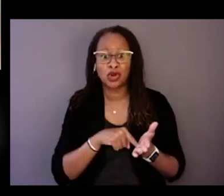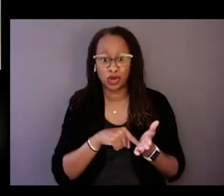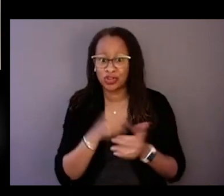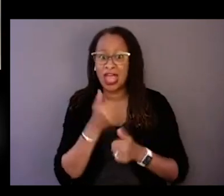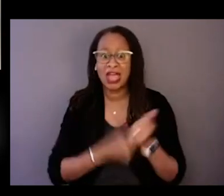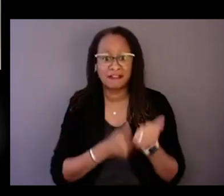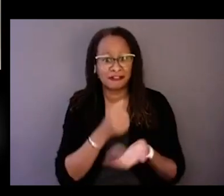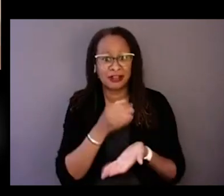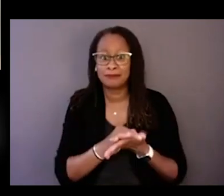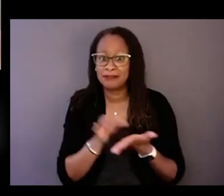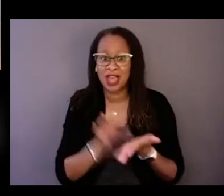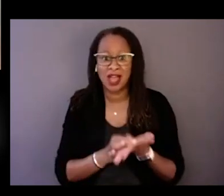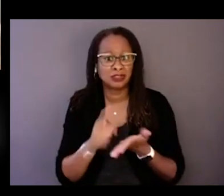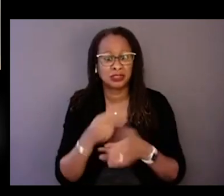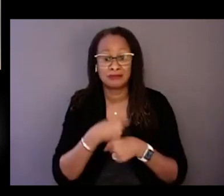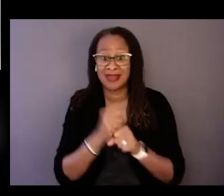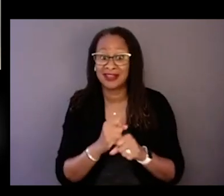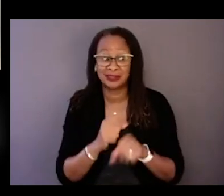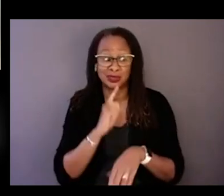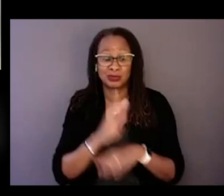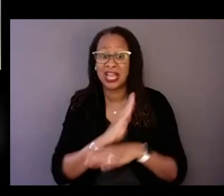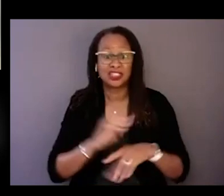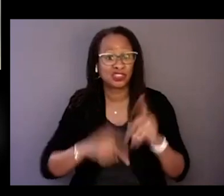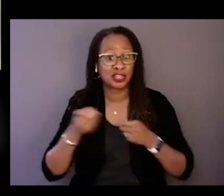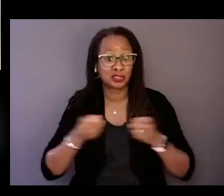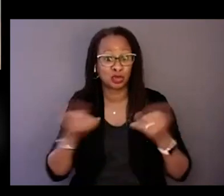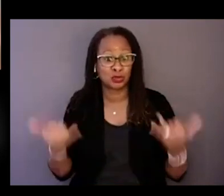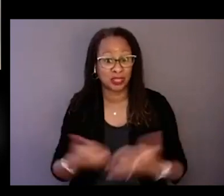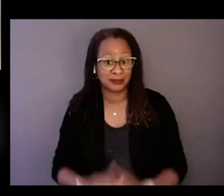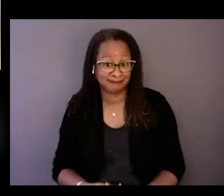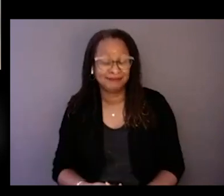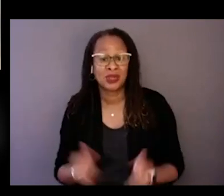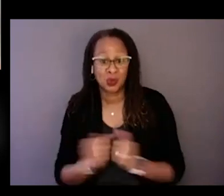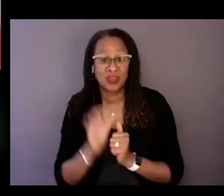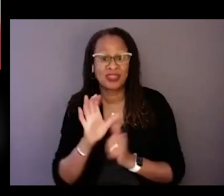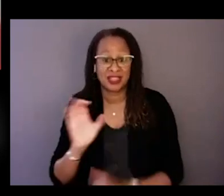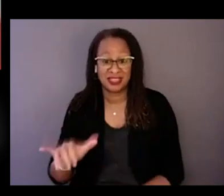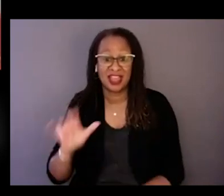that she made that ironically she cannot control today under the conservatorship her father controls.